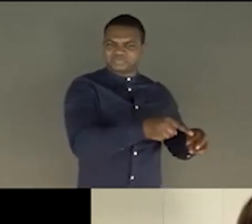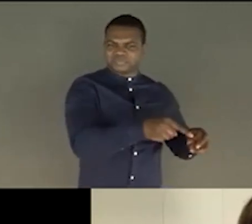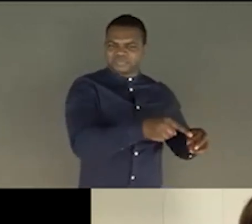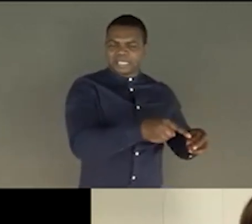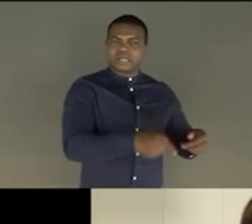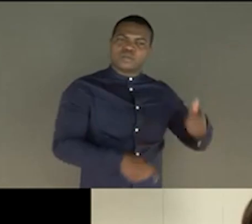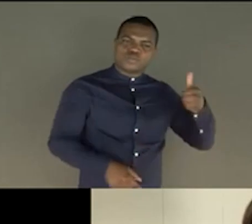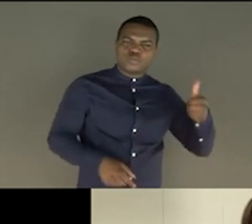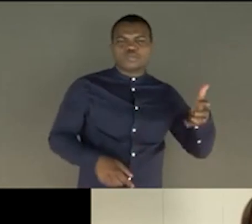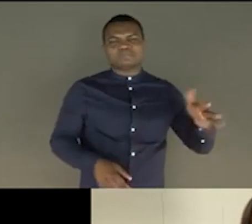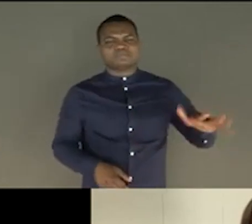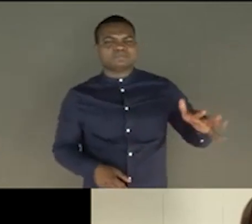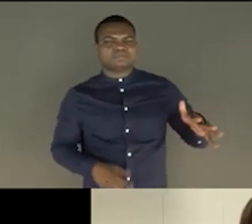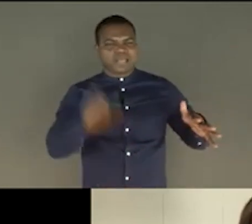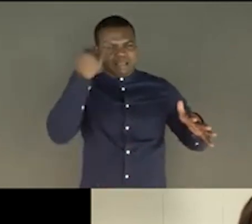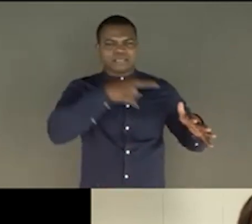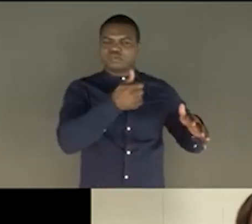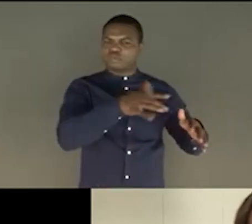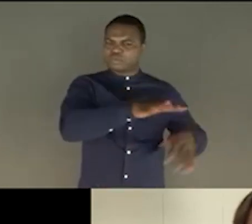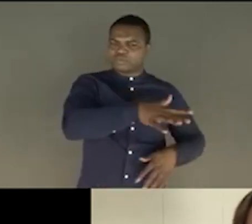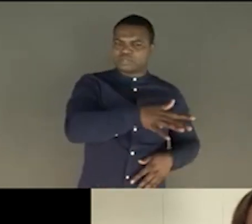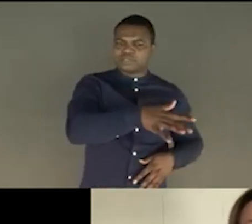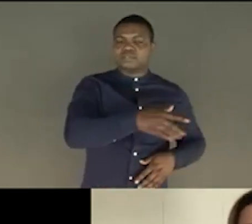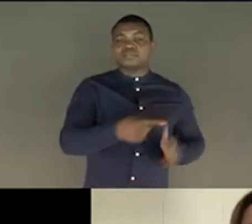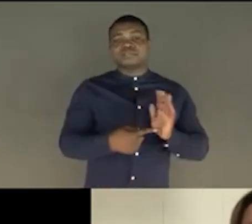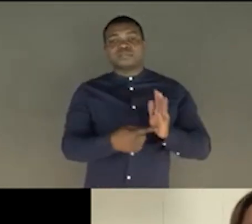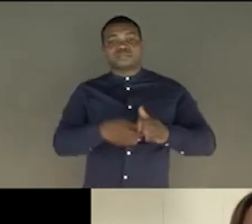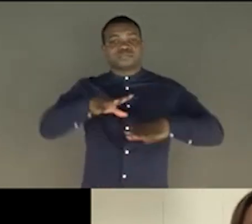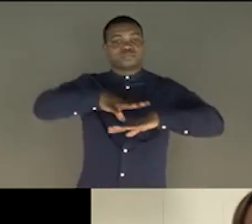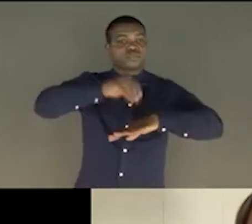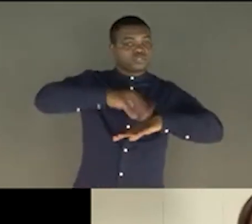And auto captions are definitely not really up to standards yet.